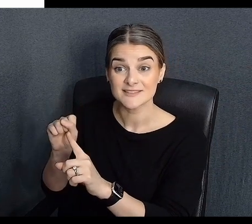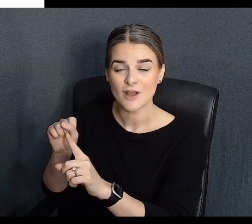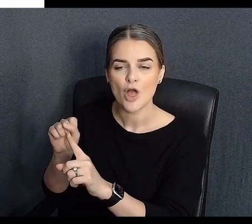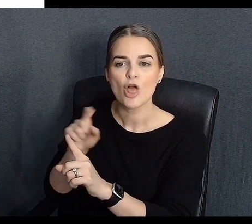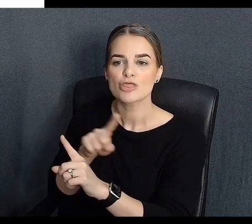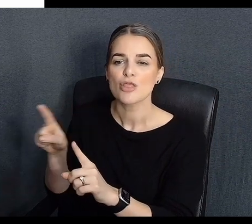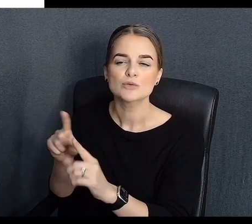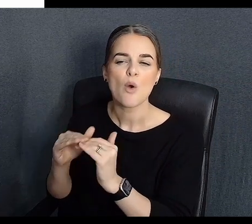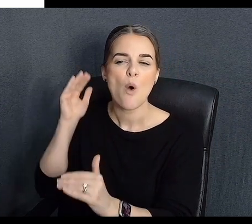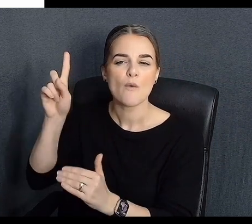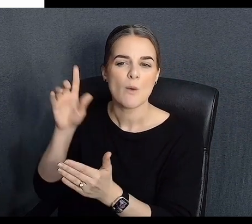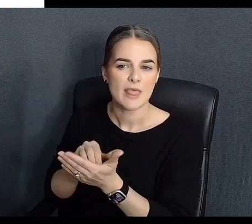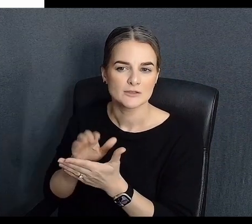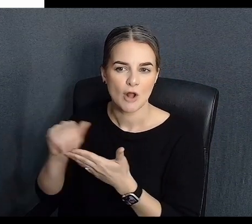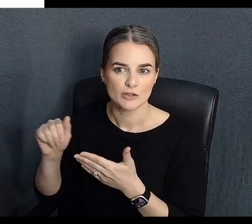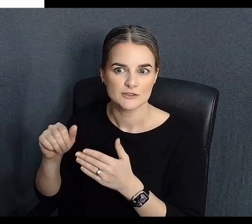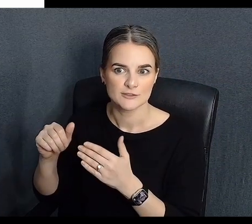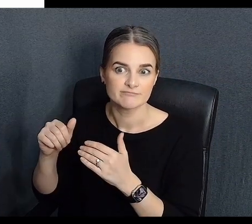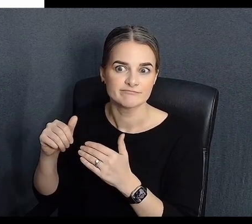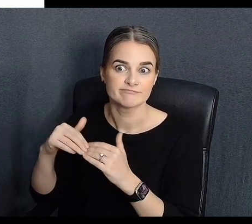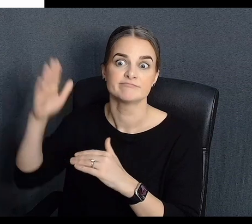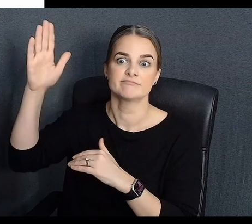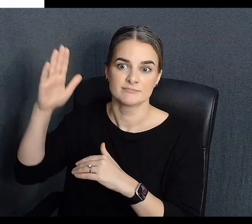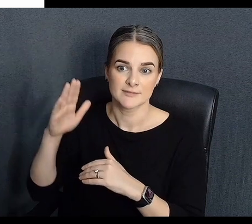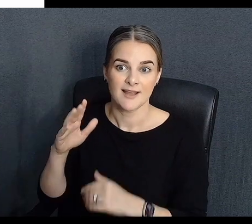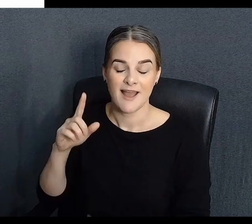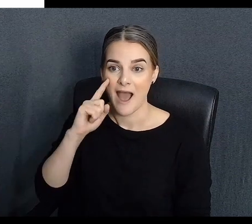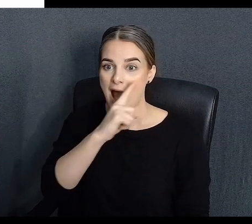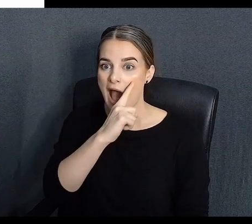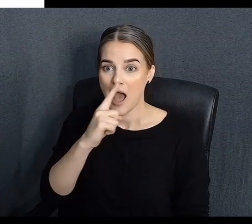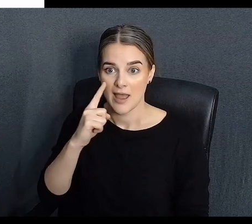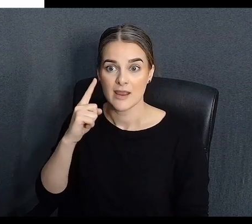Our eye gaze devices are going to cost as much as a car, in a lot of cases, out of pocket.